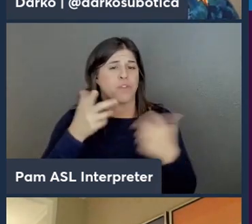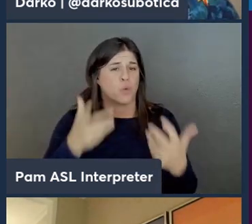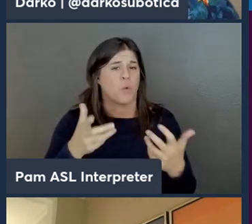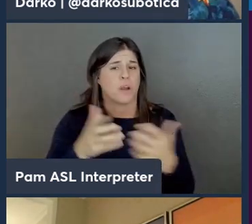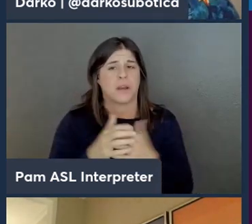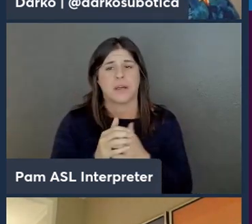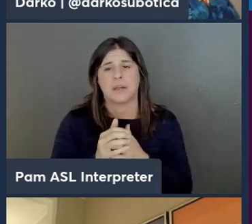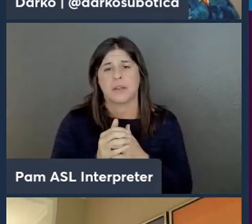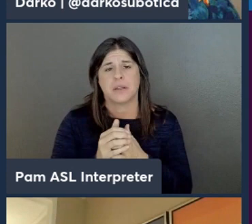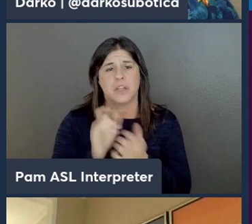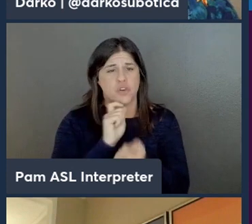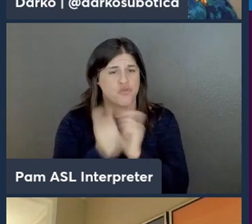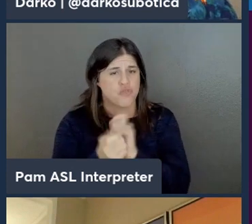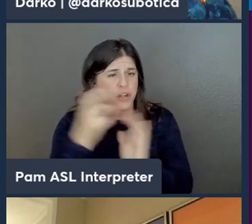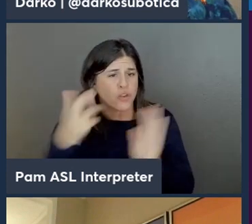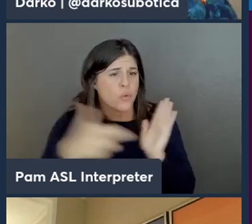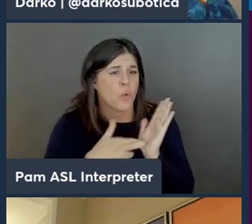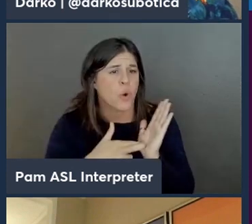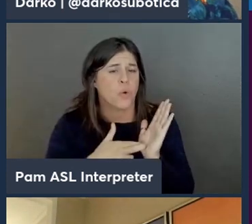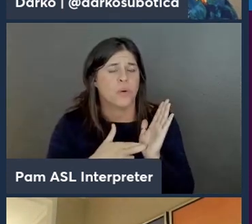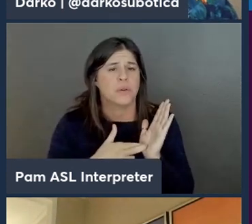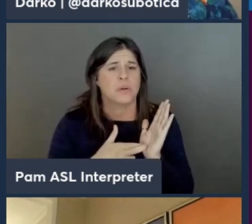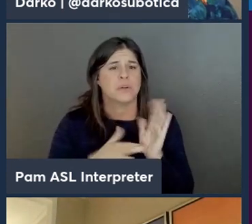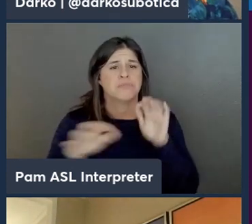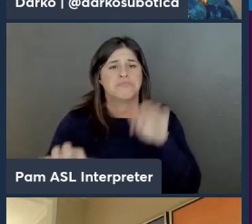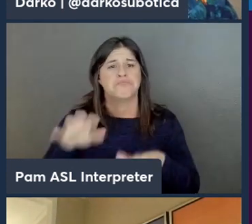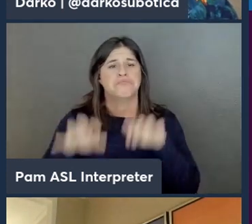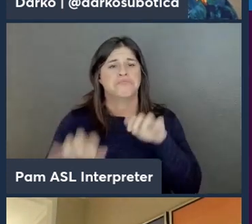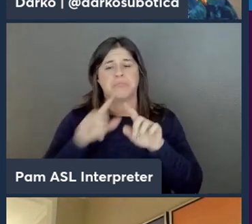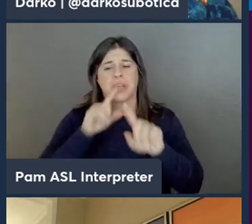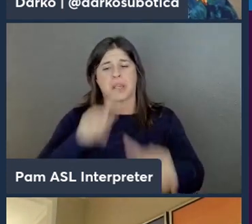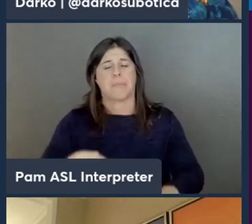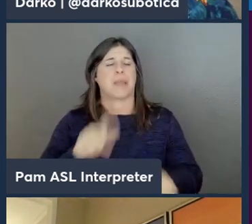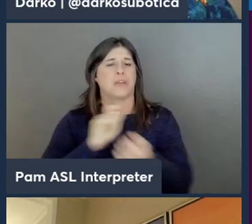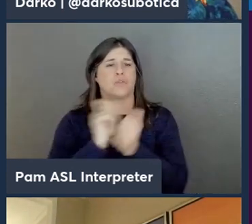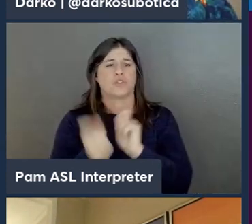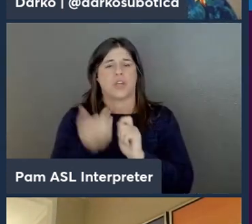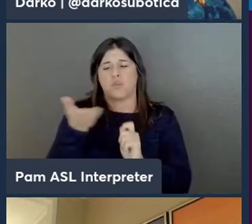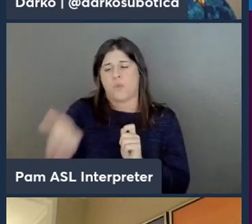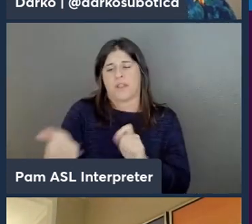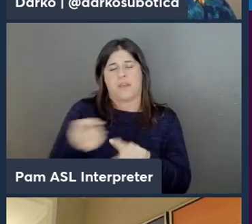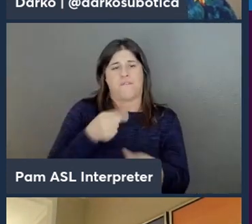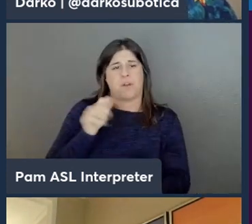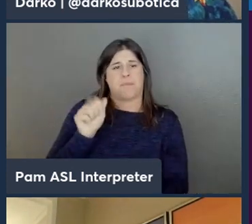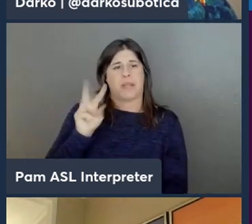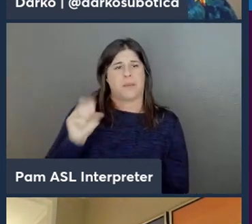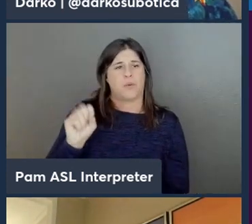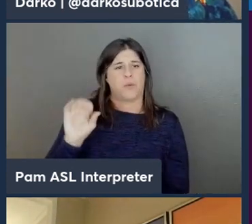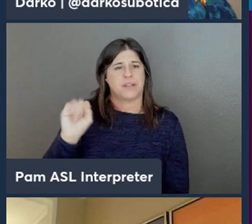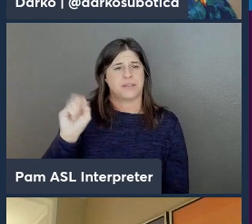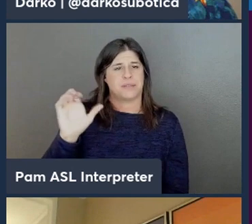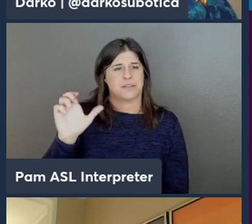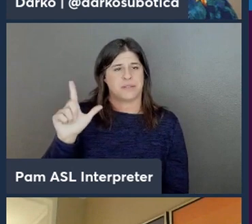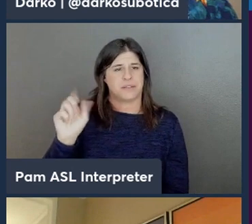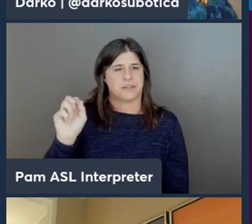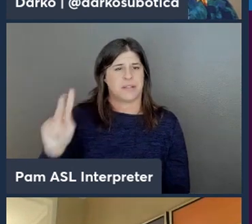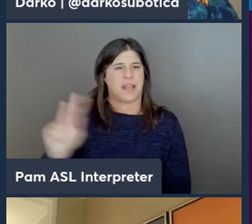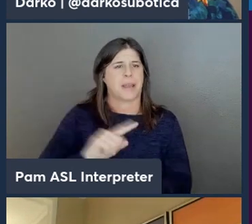change roles you know, we can have this command, and it can do that right from AWS Chatbot Slack Channel. Well, let's do some fun things that you can do,